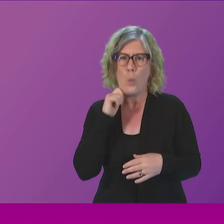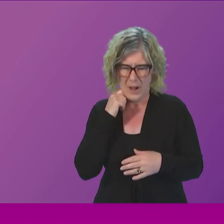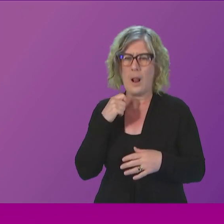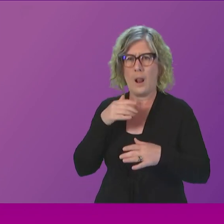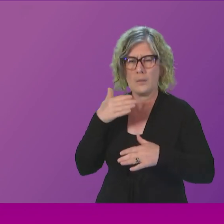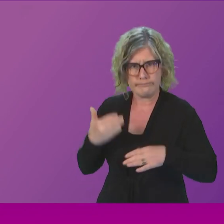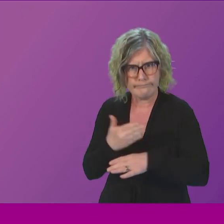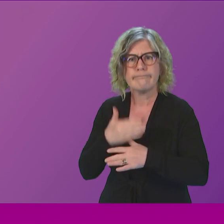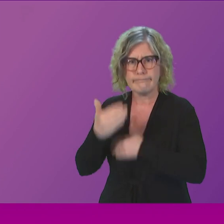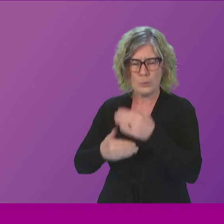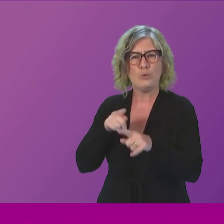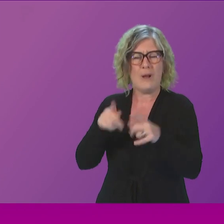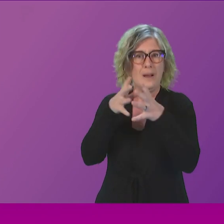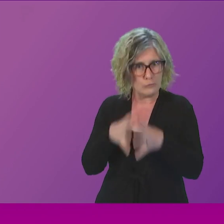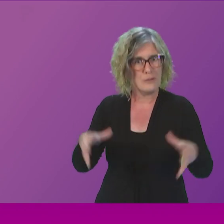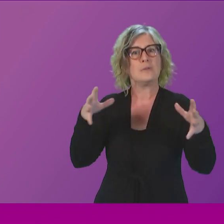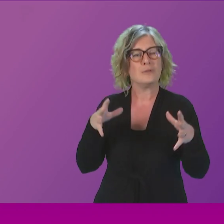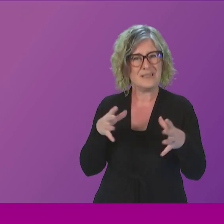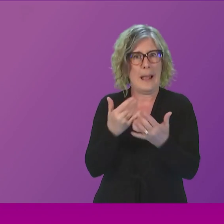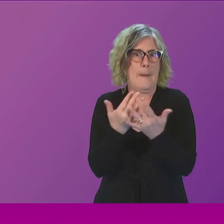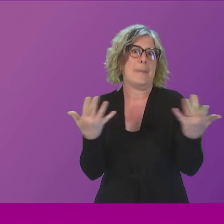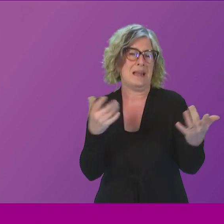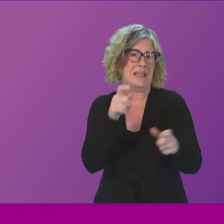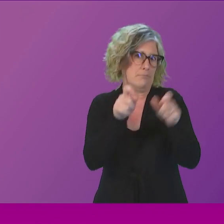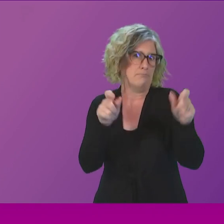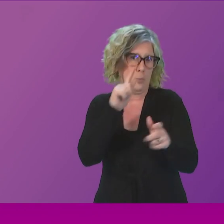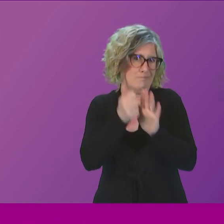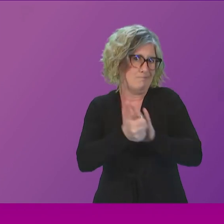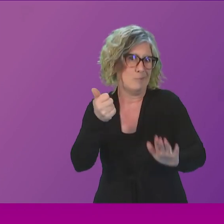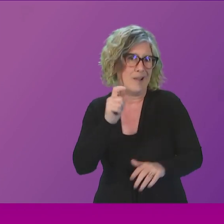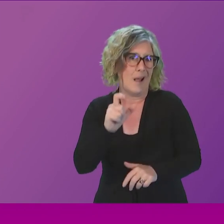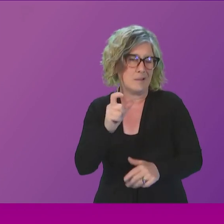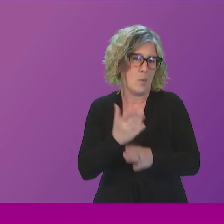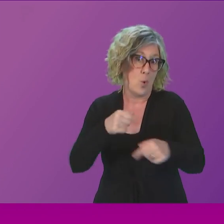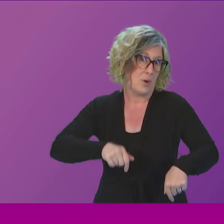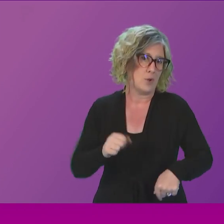the number of consultant radiologists and consultant oncologists working in Scotland.